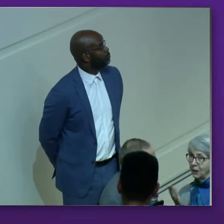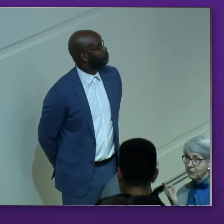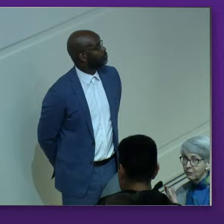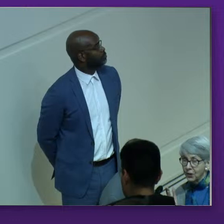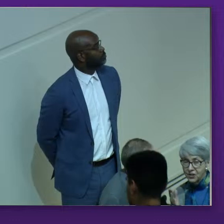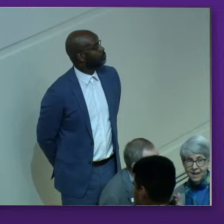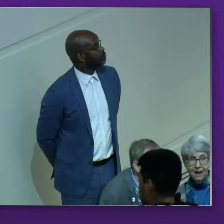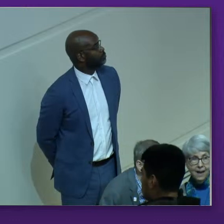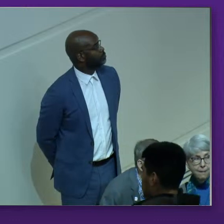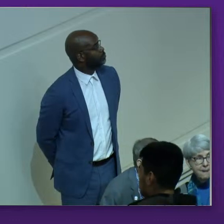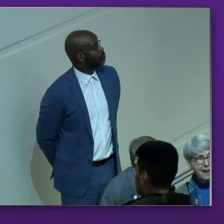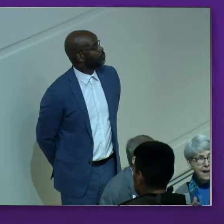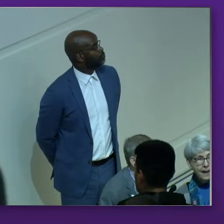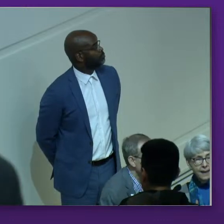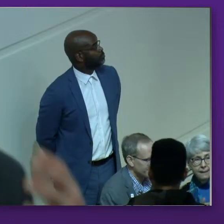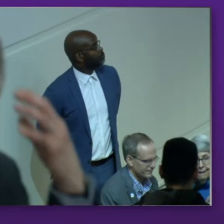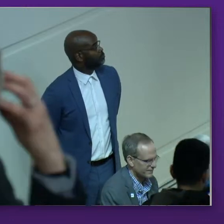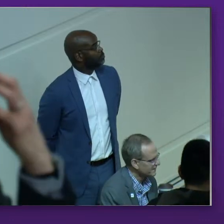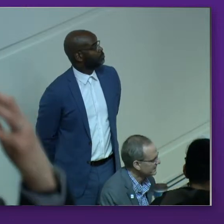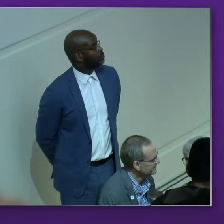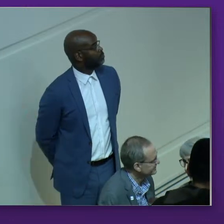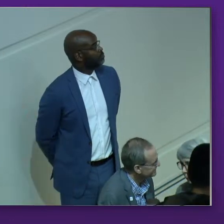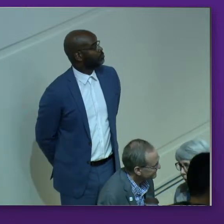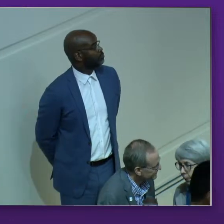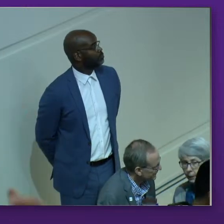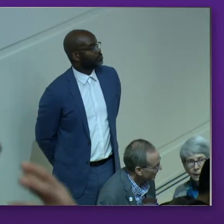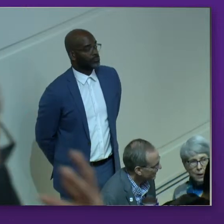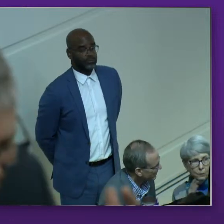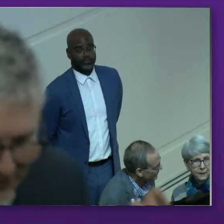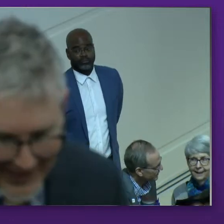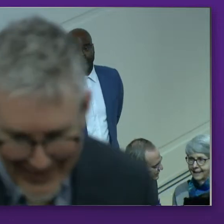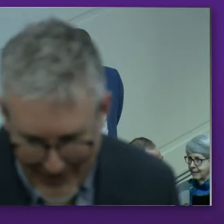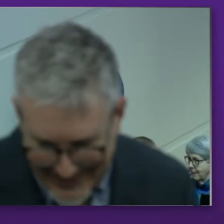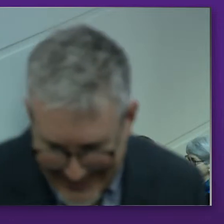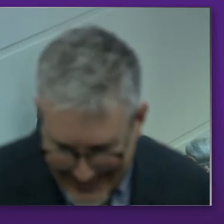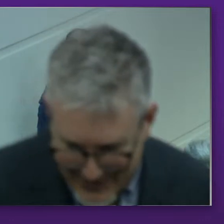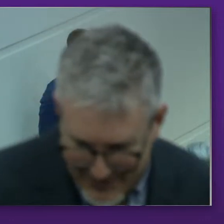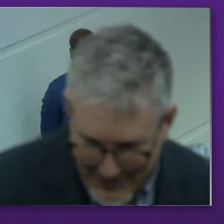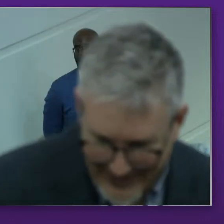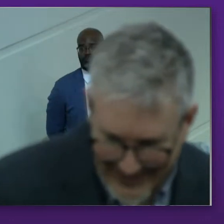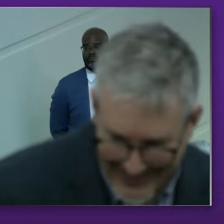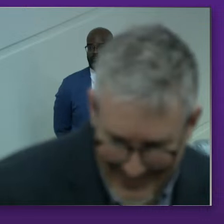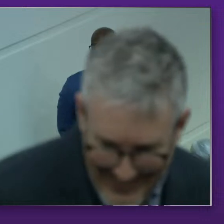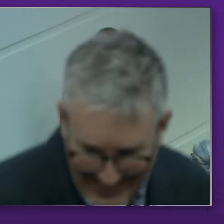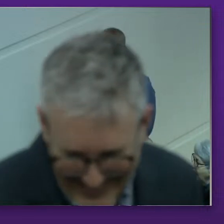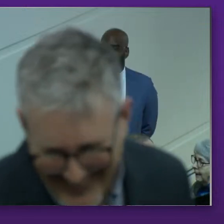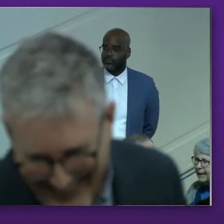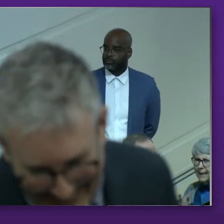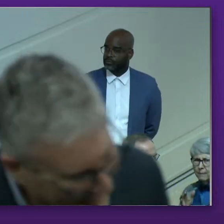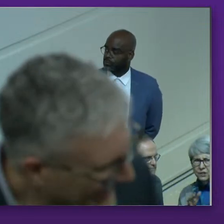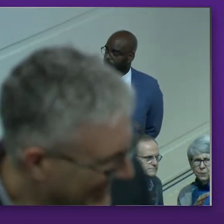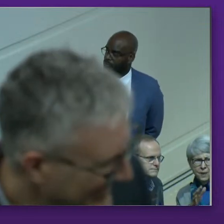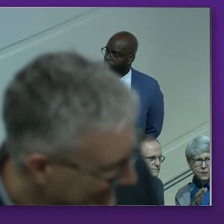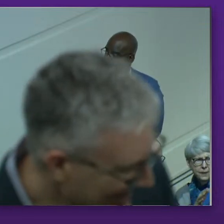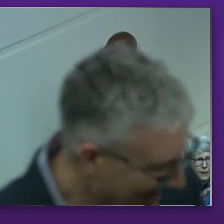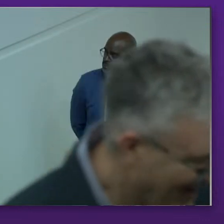DIFFERENT BUT WE SHARE THAT WITH EACH OTHER AND HAVE A BETTER UNDERSTANDING OF EACH OTHER.